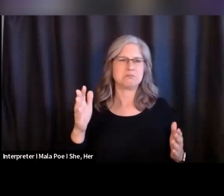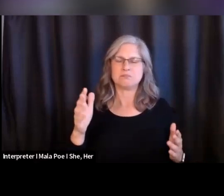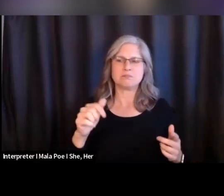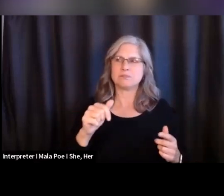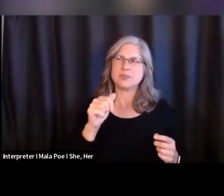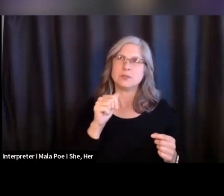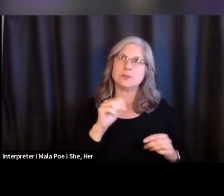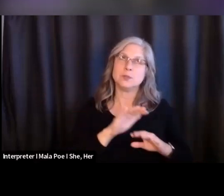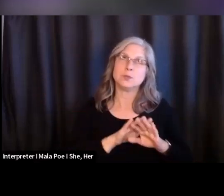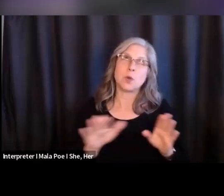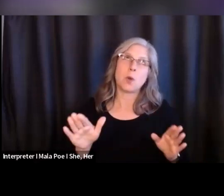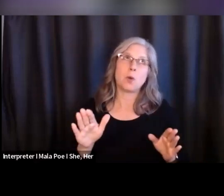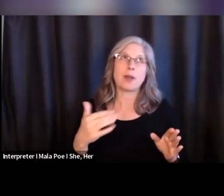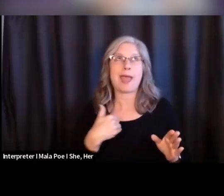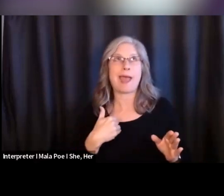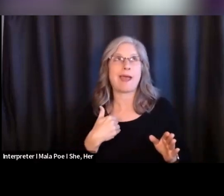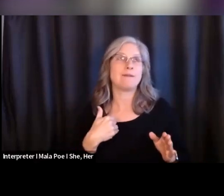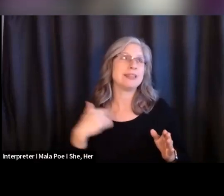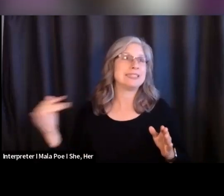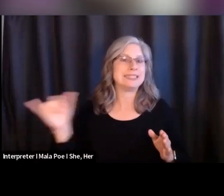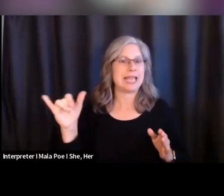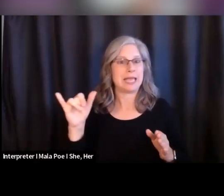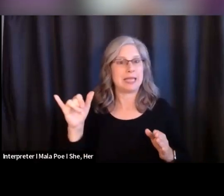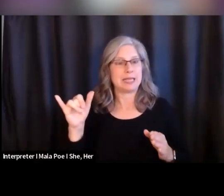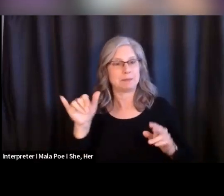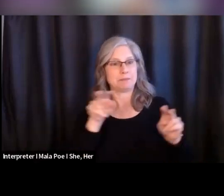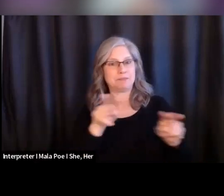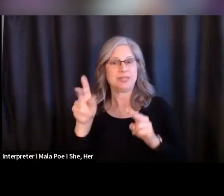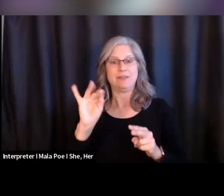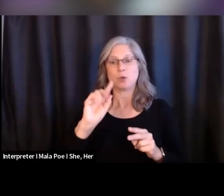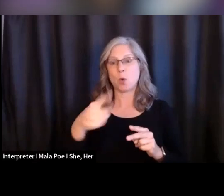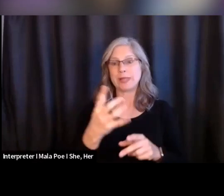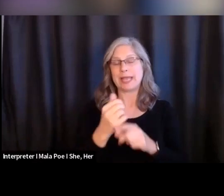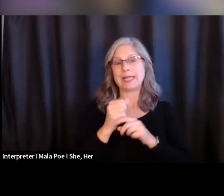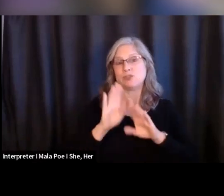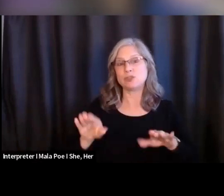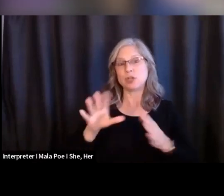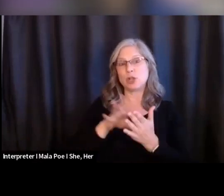say, if you had a group of children who are only learning one language versus learning 2 languages,